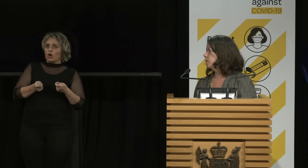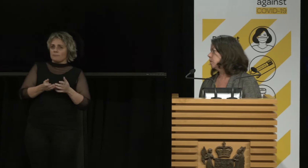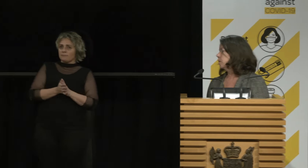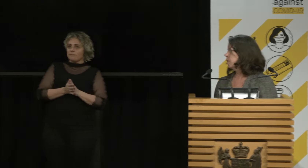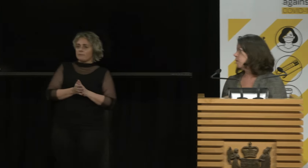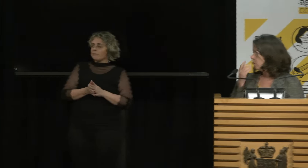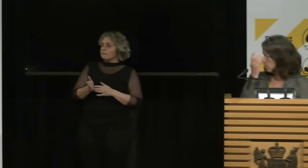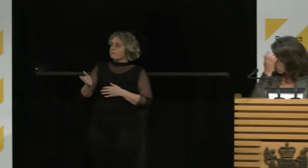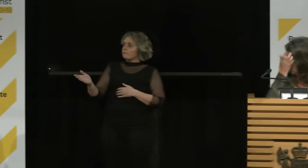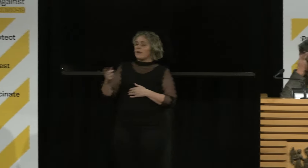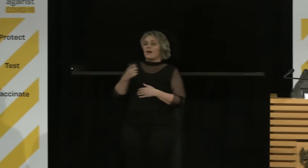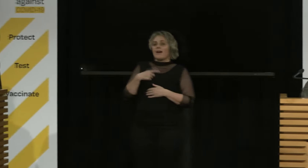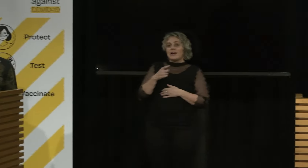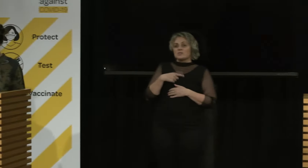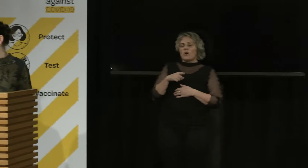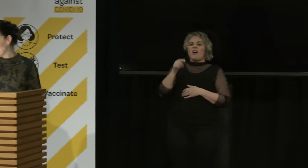terms of our surge planning we